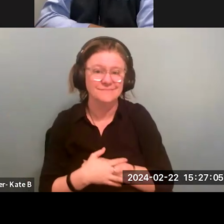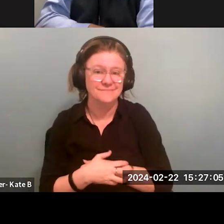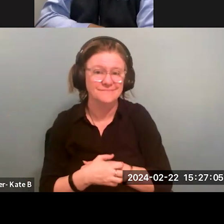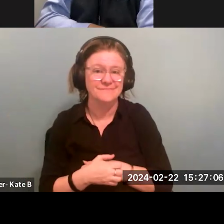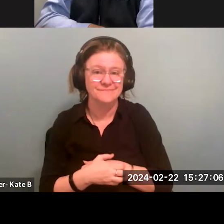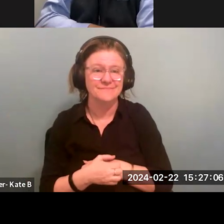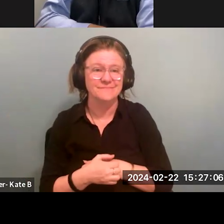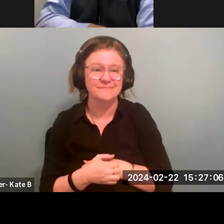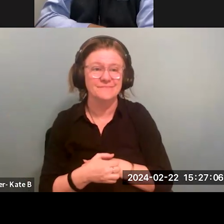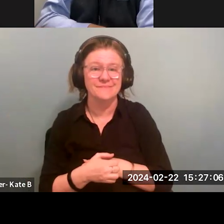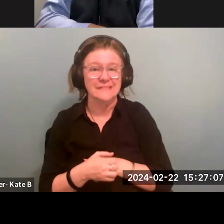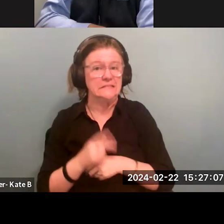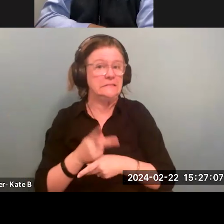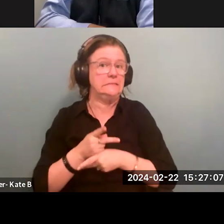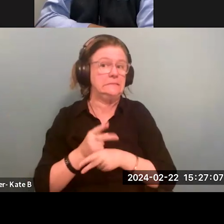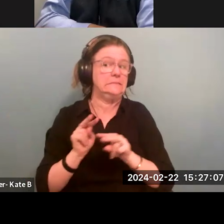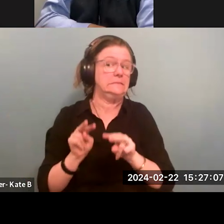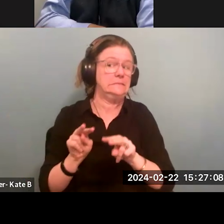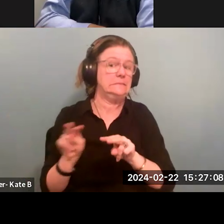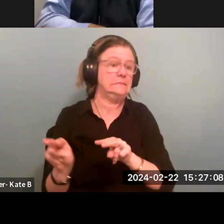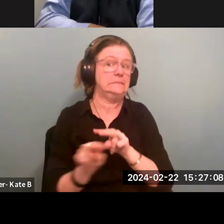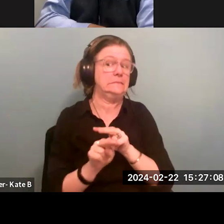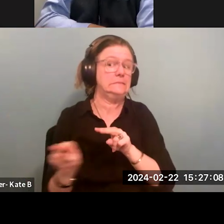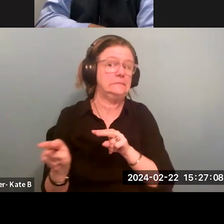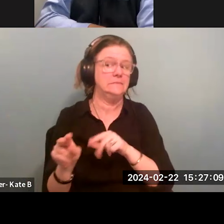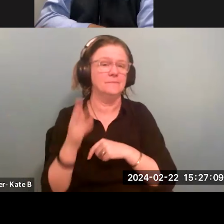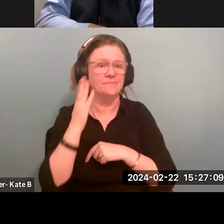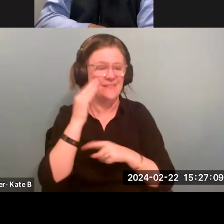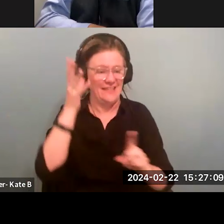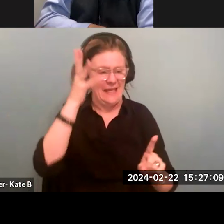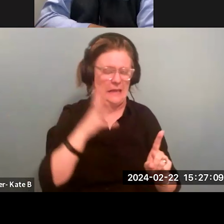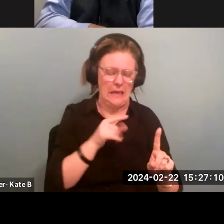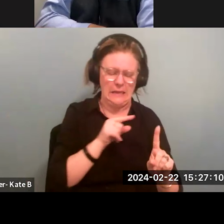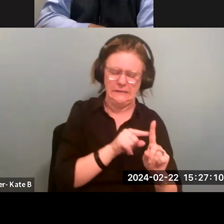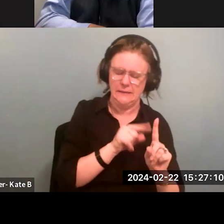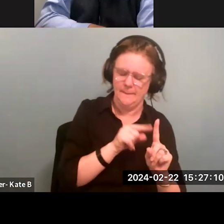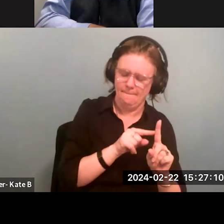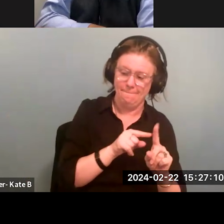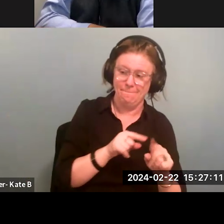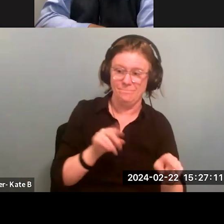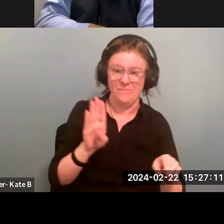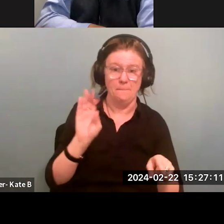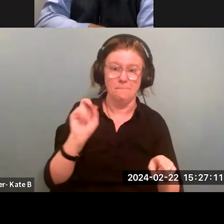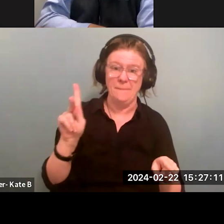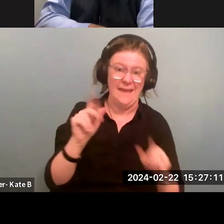Buyer beware is the bottom line. That gentleman I talked to the other day about his bank and his banking issues